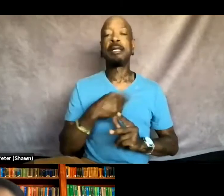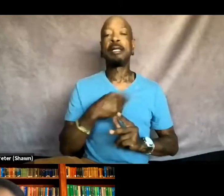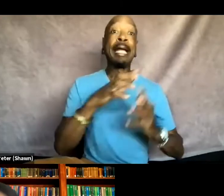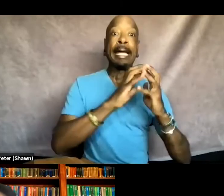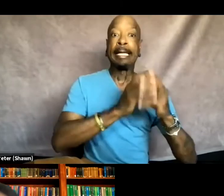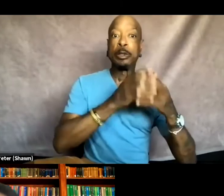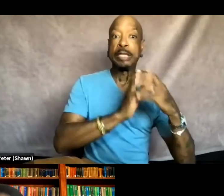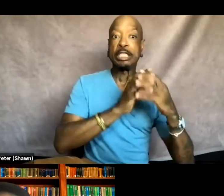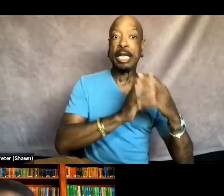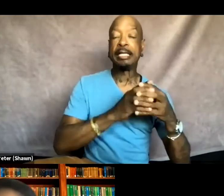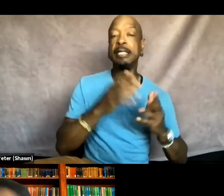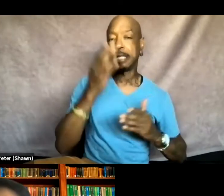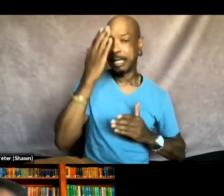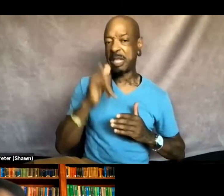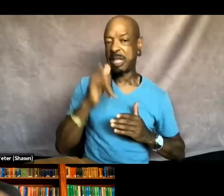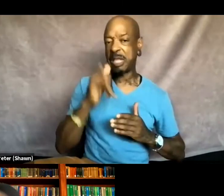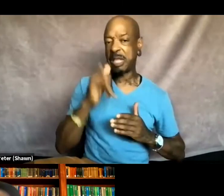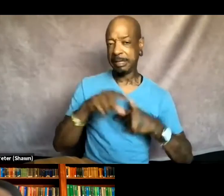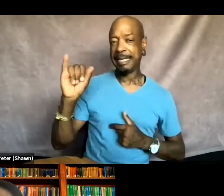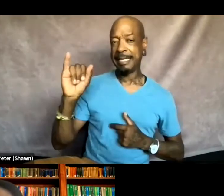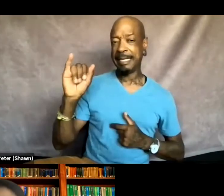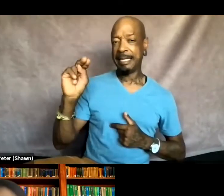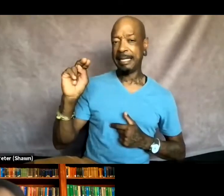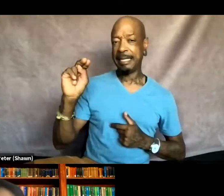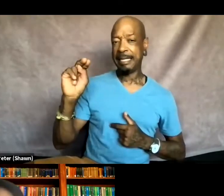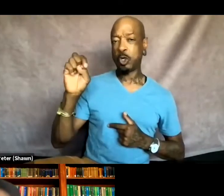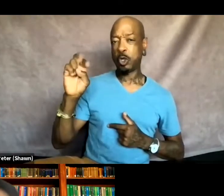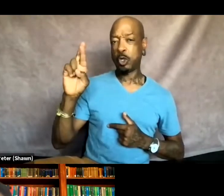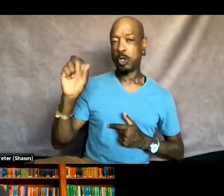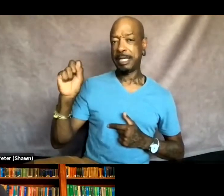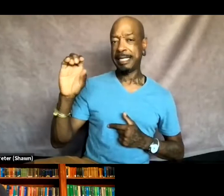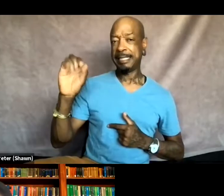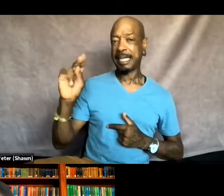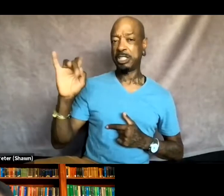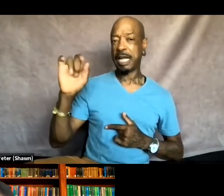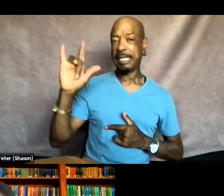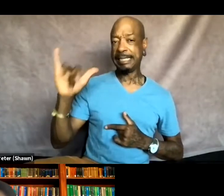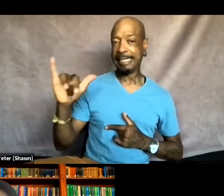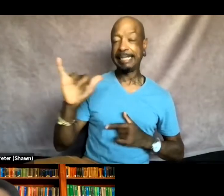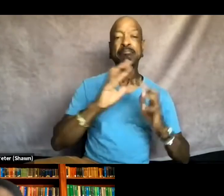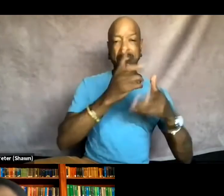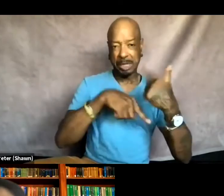Keah Brown: A buzzword of sorts, but I find that within the work that I do I try my best